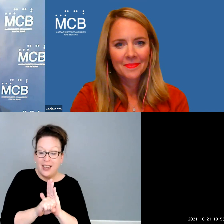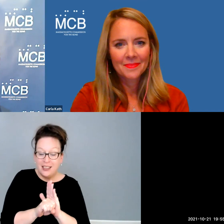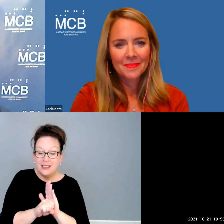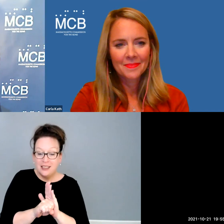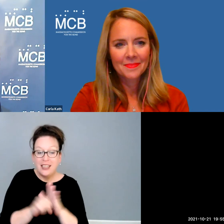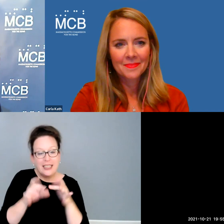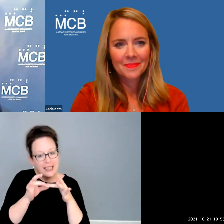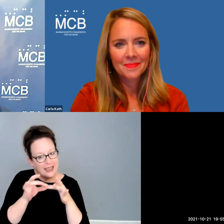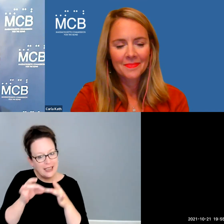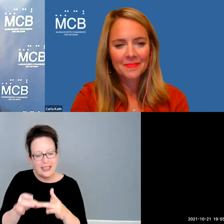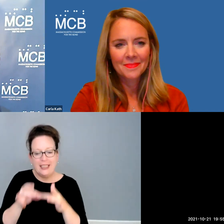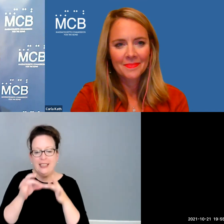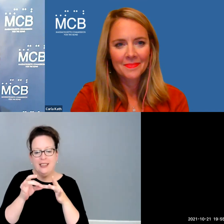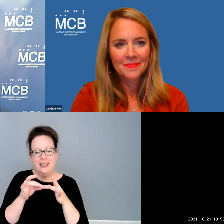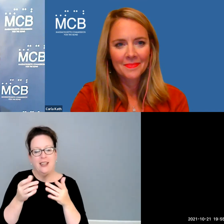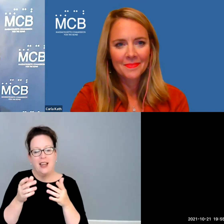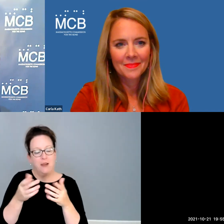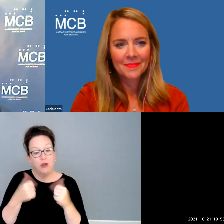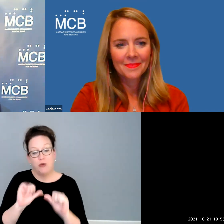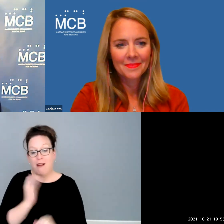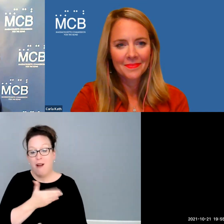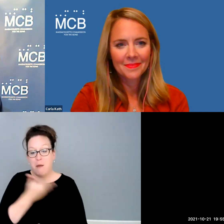trying our best. We need to do more though. That's one of the reasons why I'm here tonight,